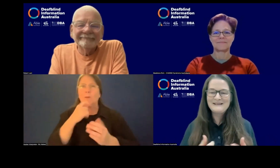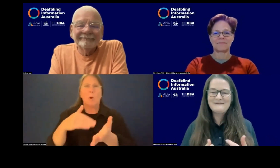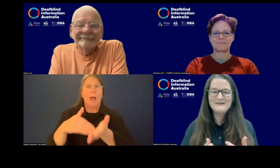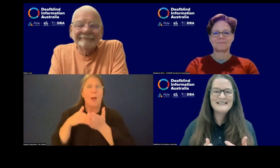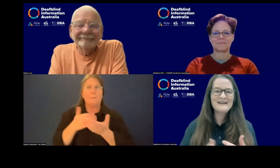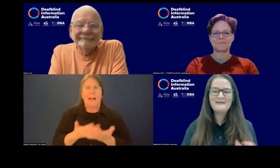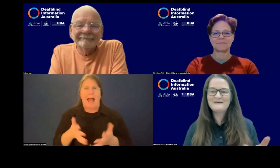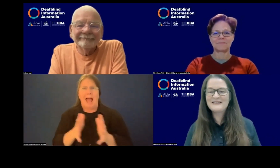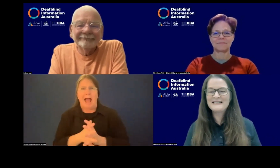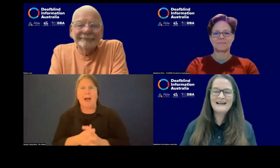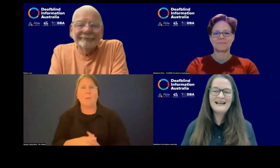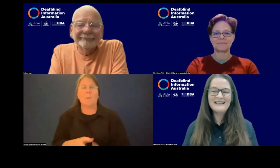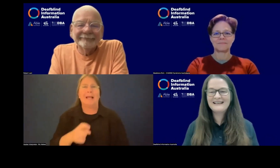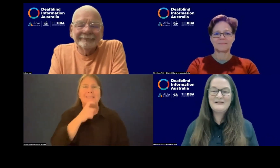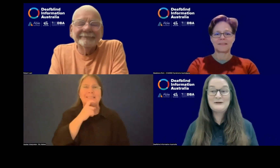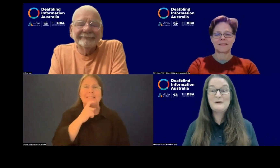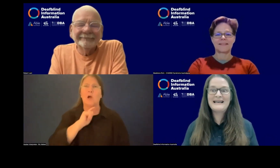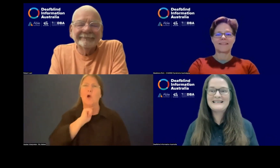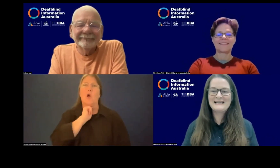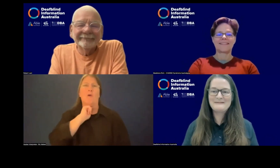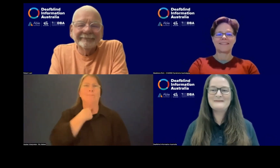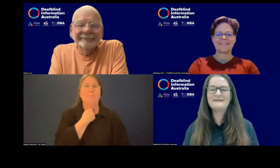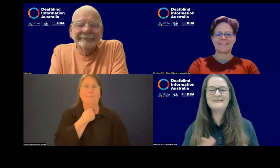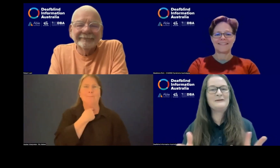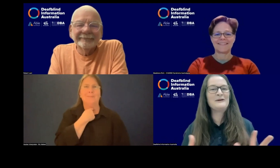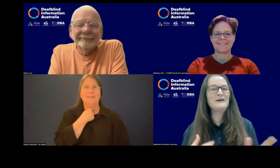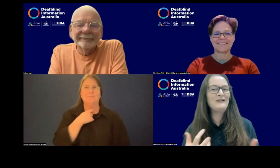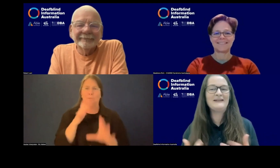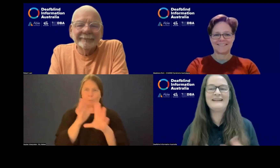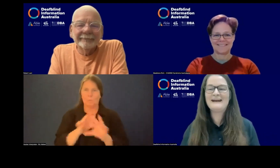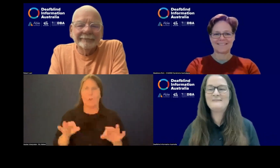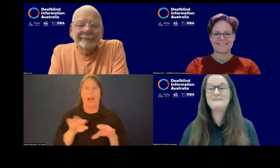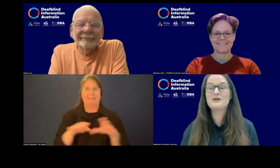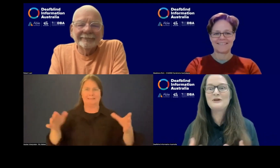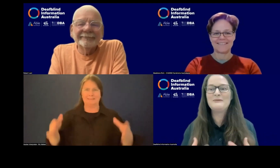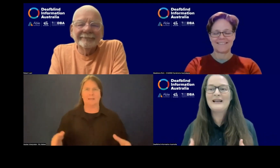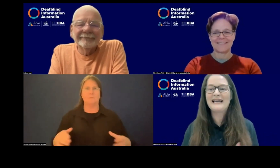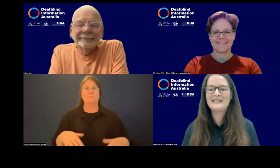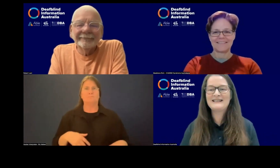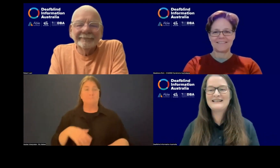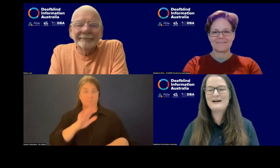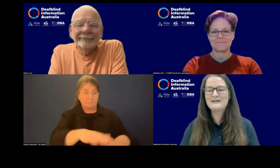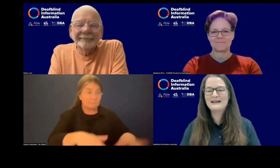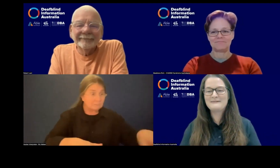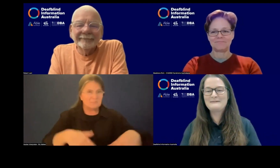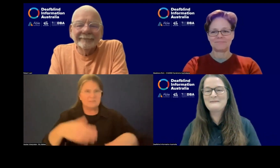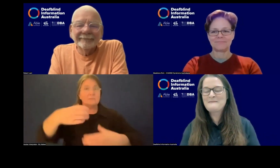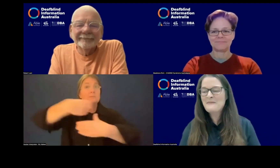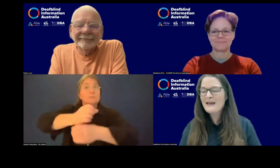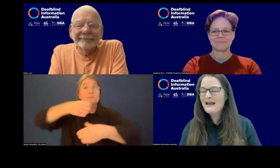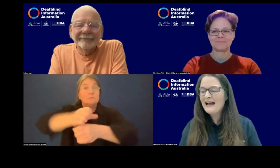with the voice off, quiet table, visual communication timetable.